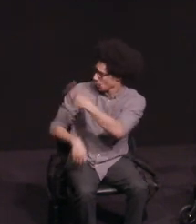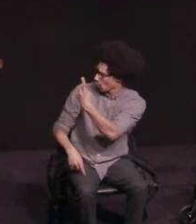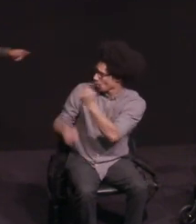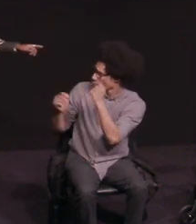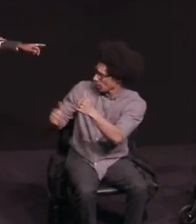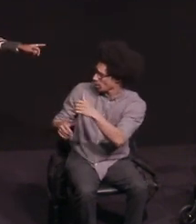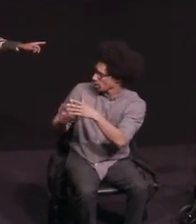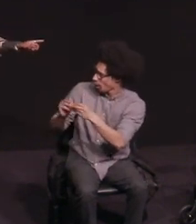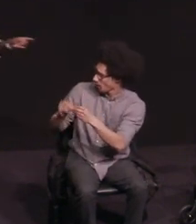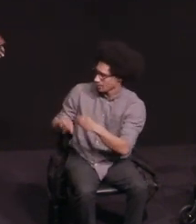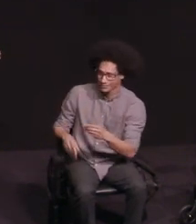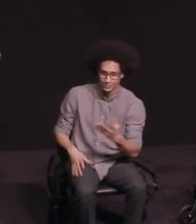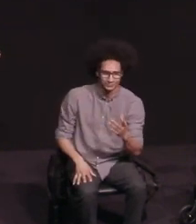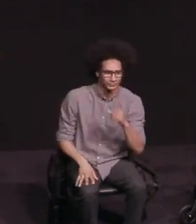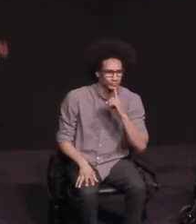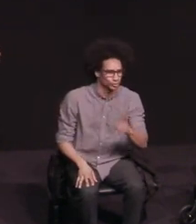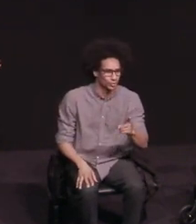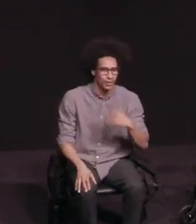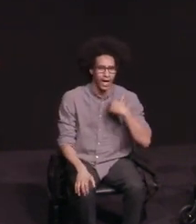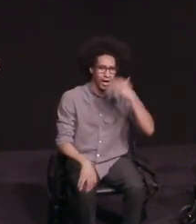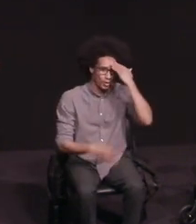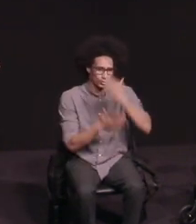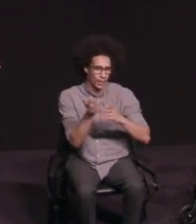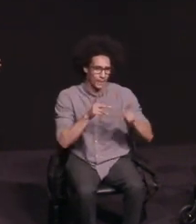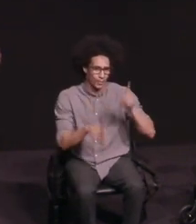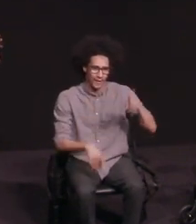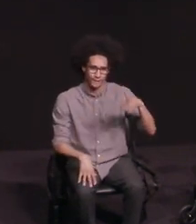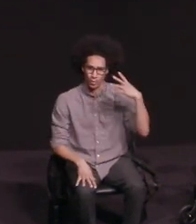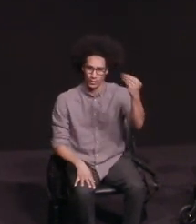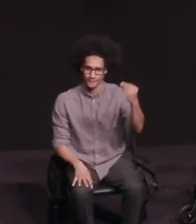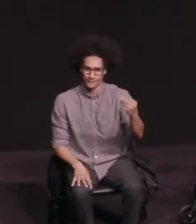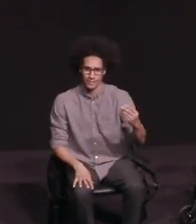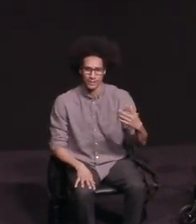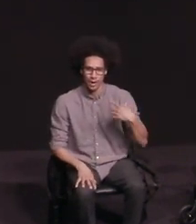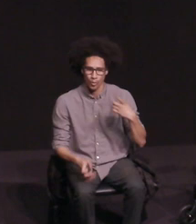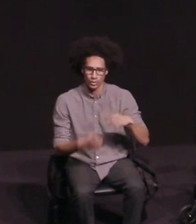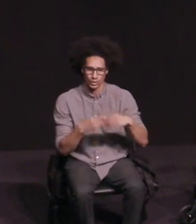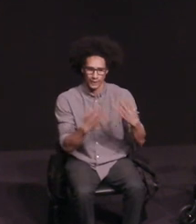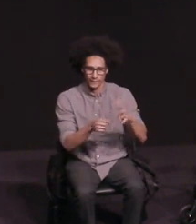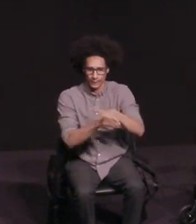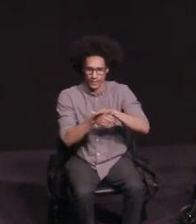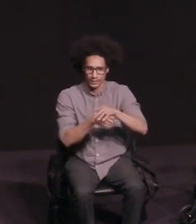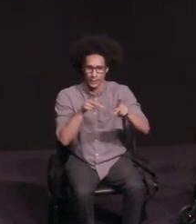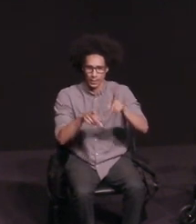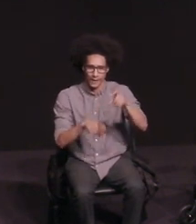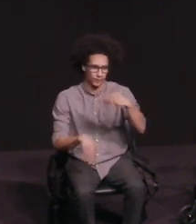Leigh: Sure, but I know some people do have to leave, so I just want to give space for people who have time.